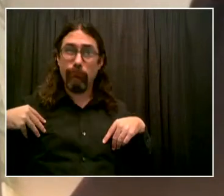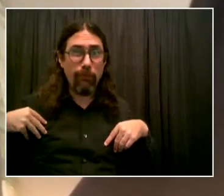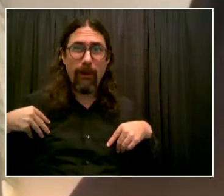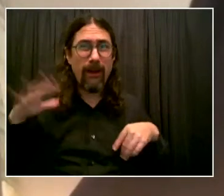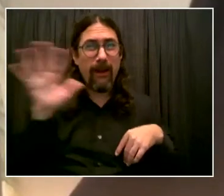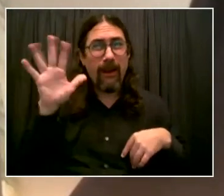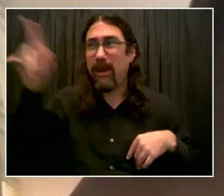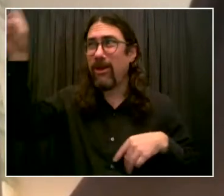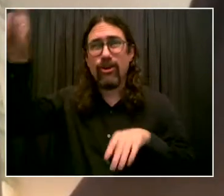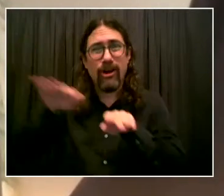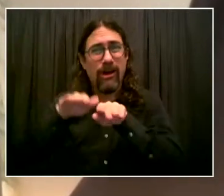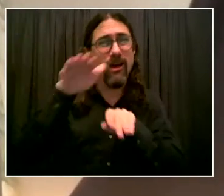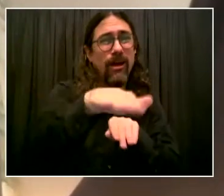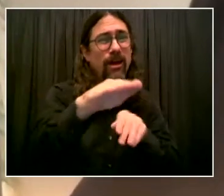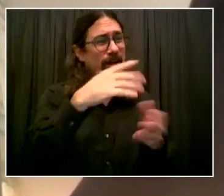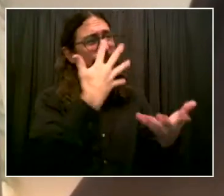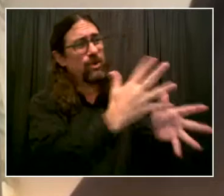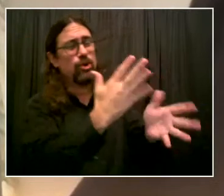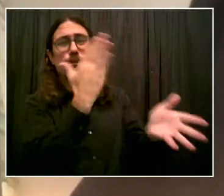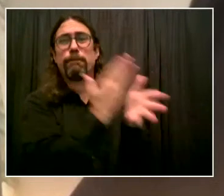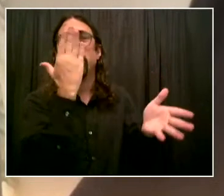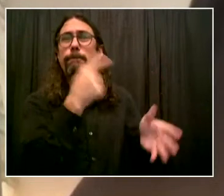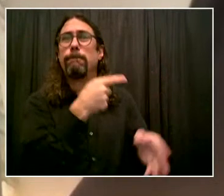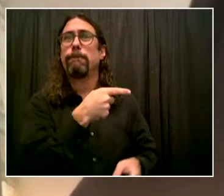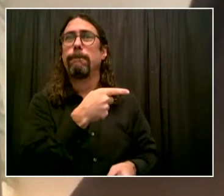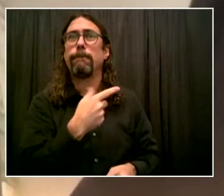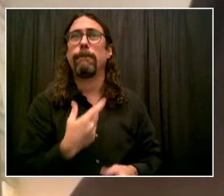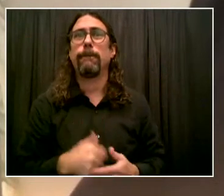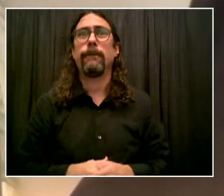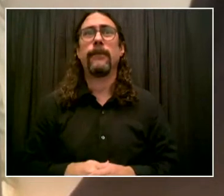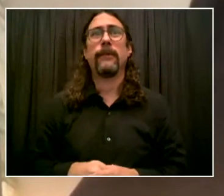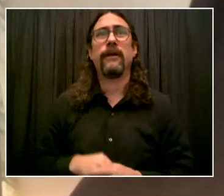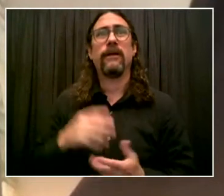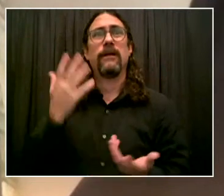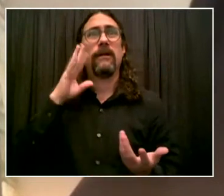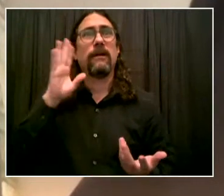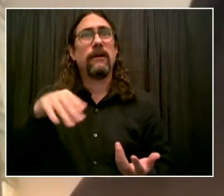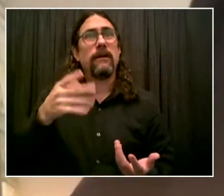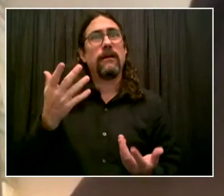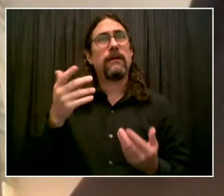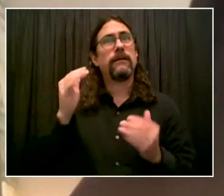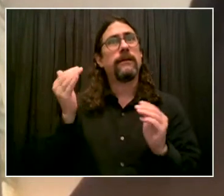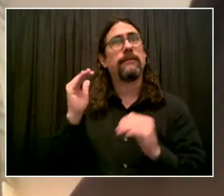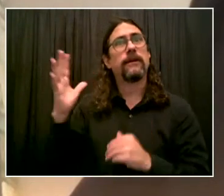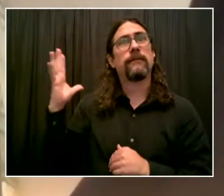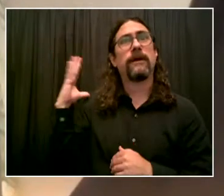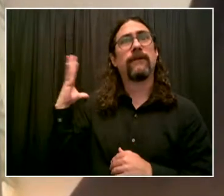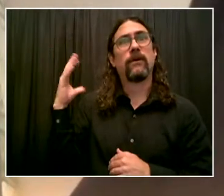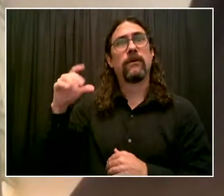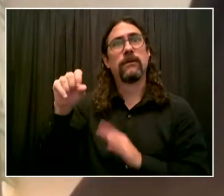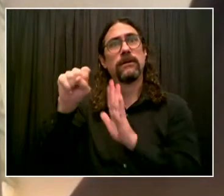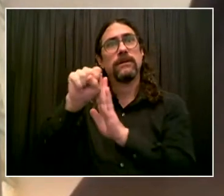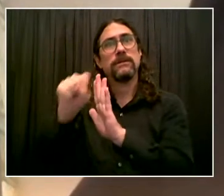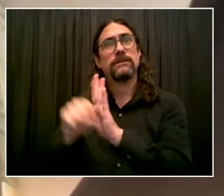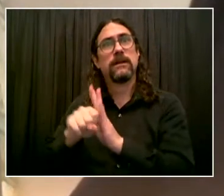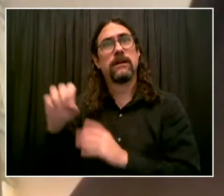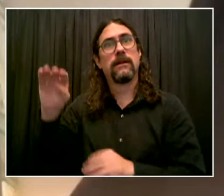THEY HAVE DECIDED TO REVIEW MISSISSIPPI'S BAN ON ABORTION IN 15 WEEKS.